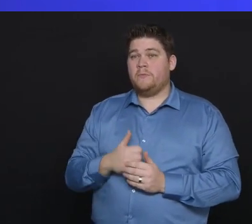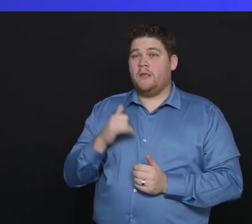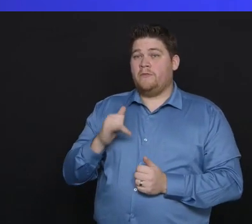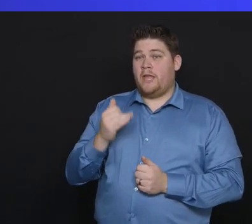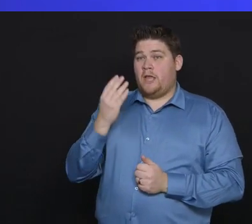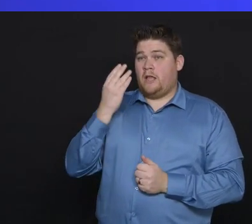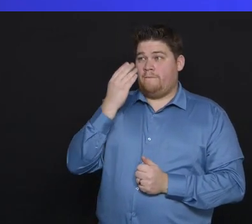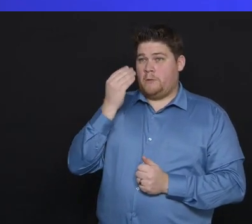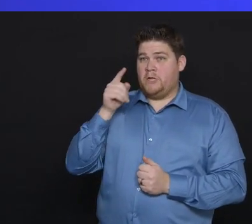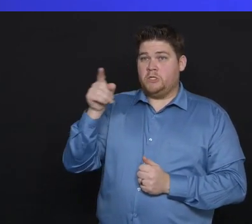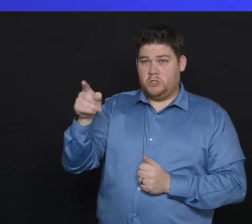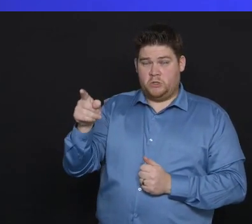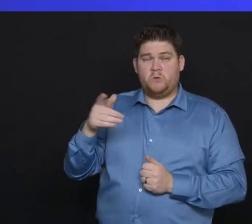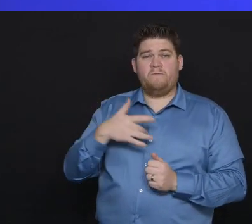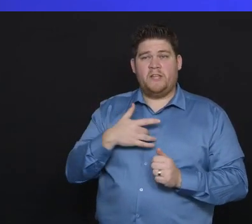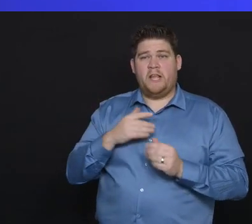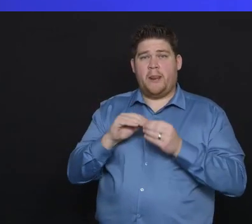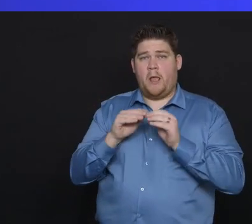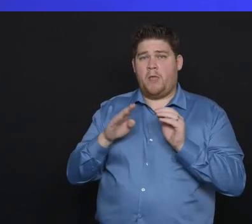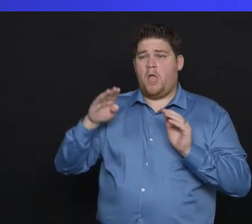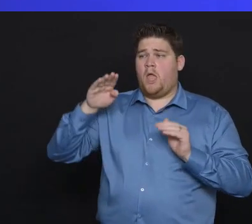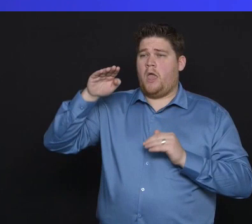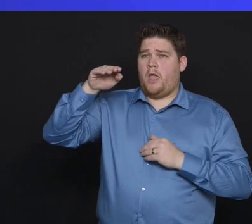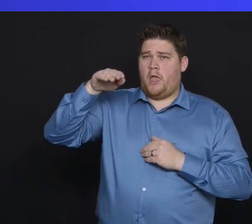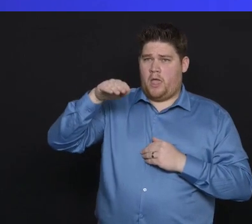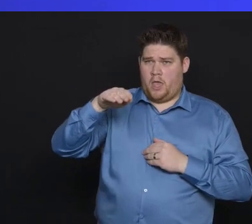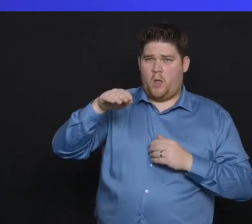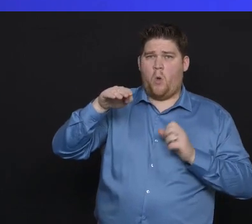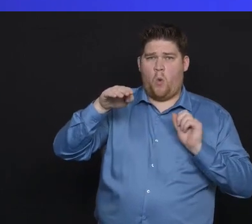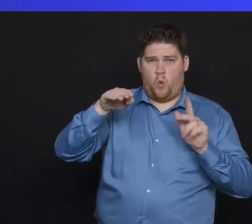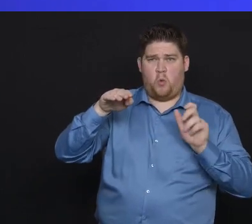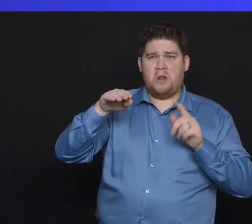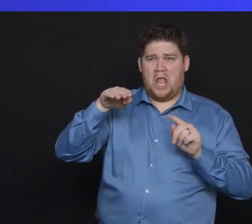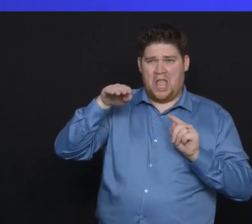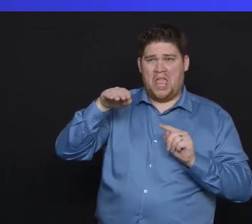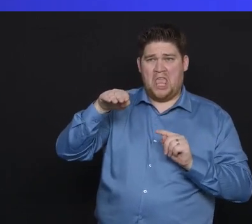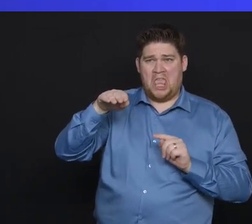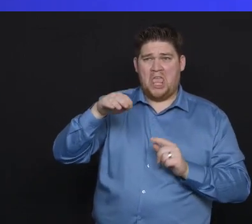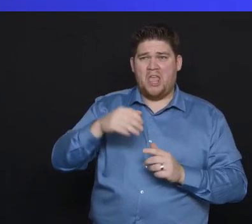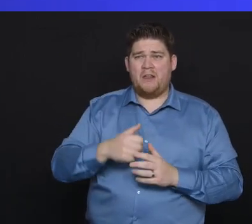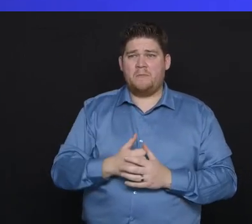today, and they see the numbers are leveling off, that they are doing well,